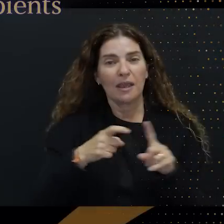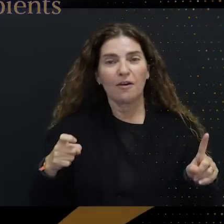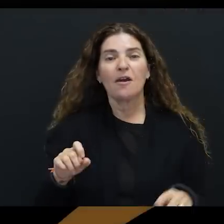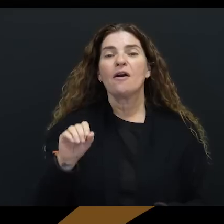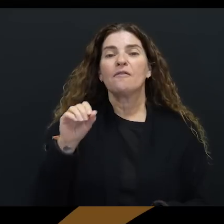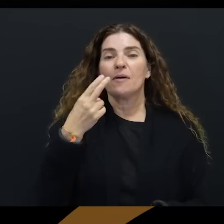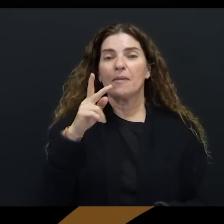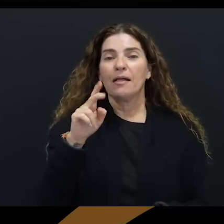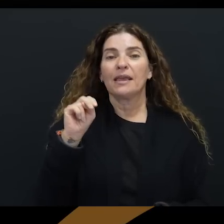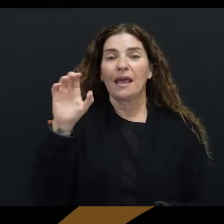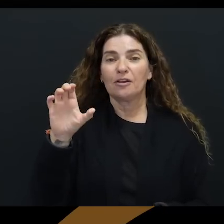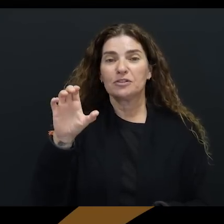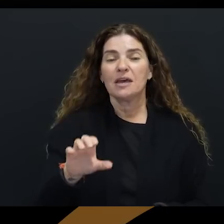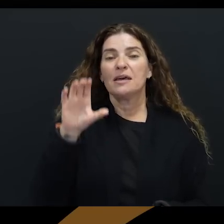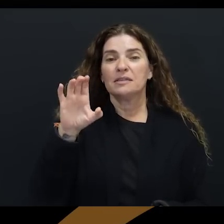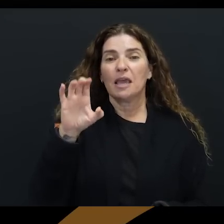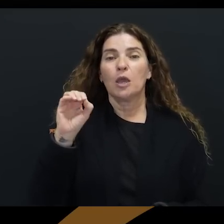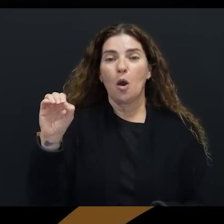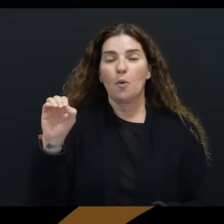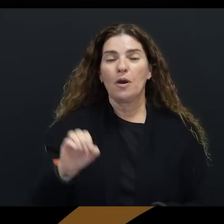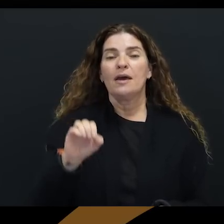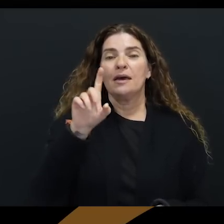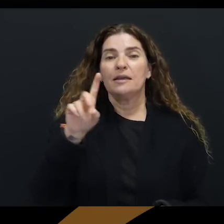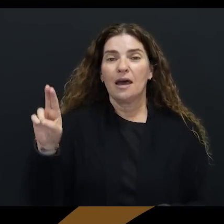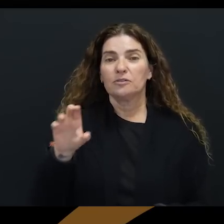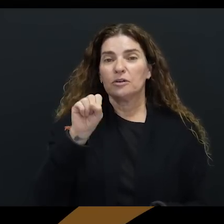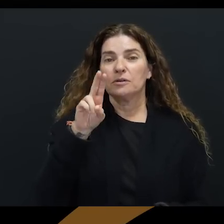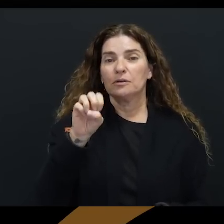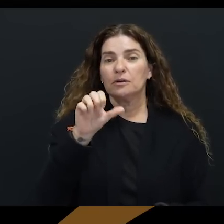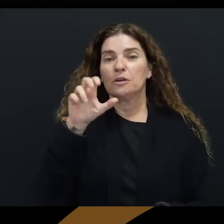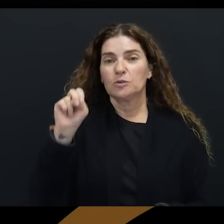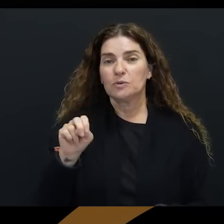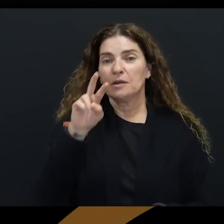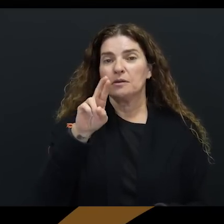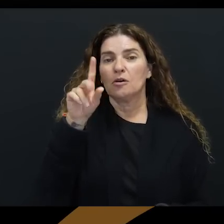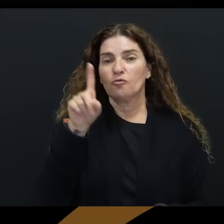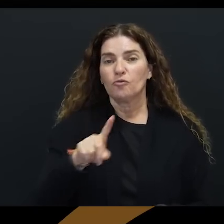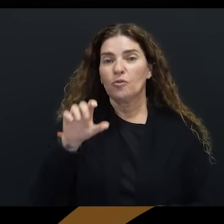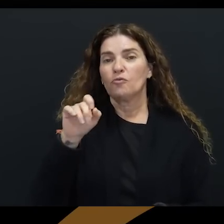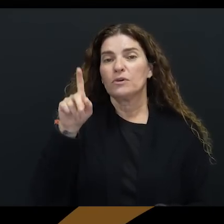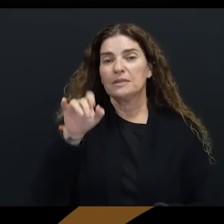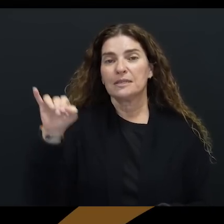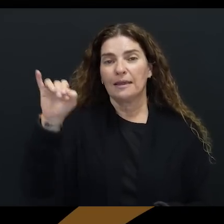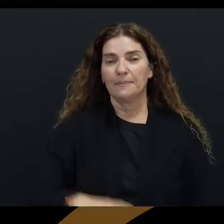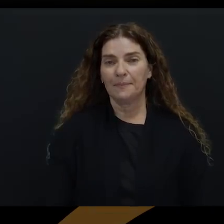But before we conclude this event, let's hear from Helen Keller Services CEO, Dr. Susan Ruzenski.